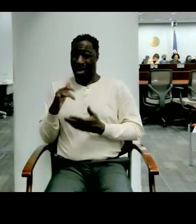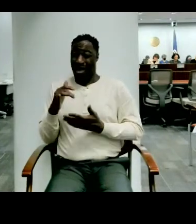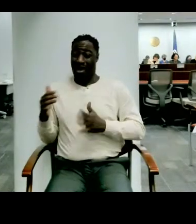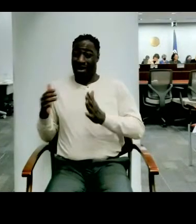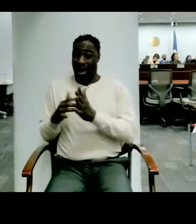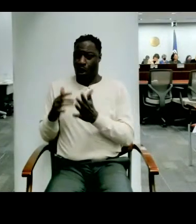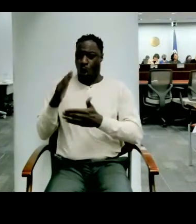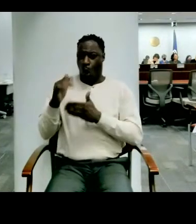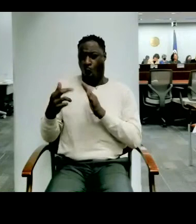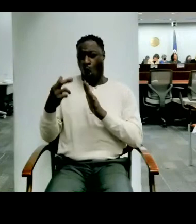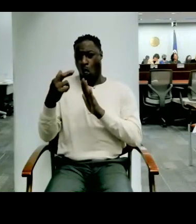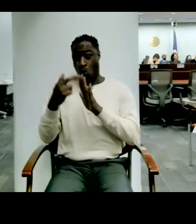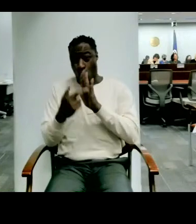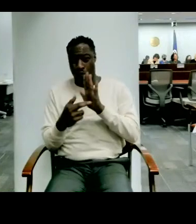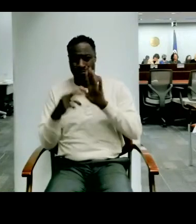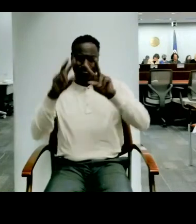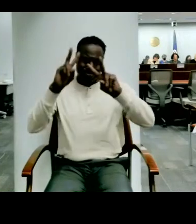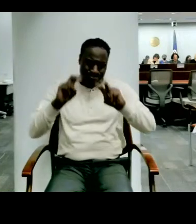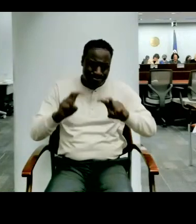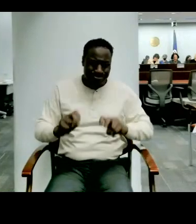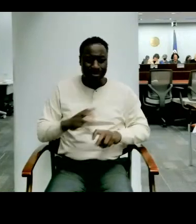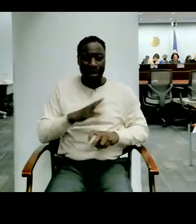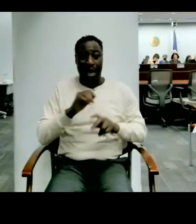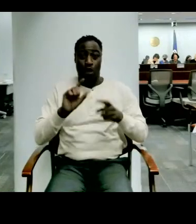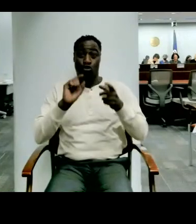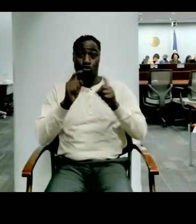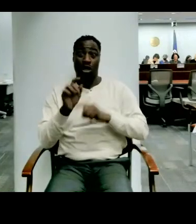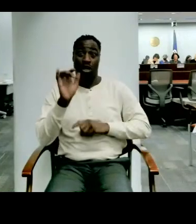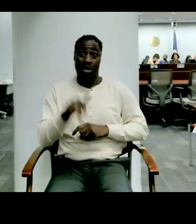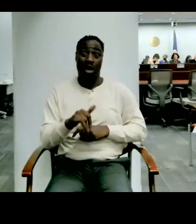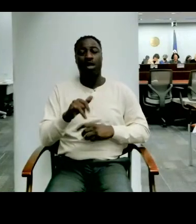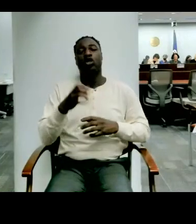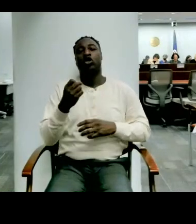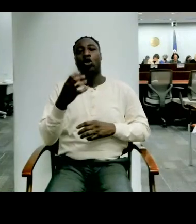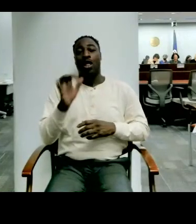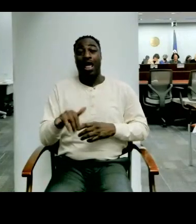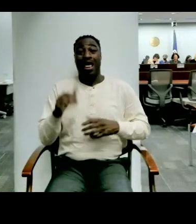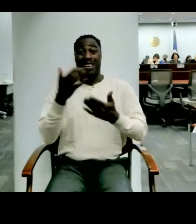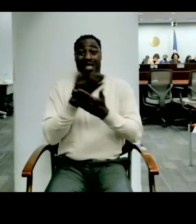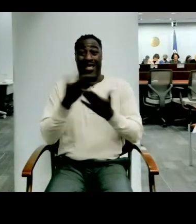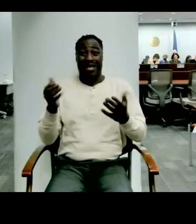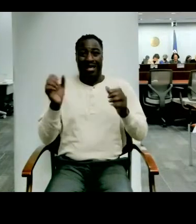nce Assistance to employers seeking to expand equity through the use of skills-based hiring.